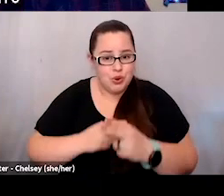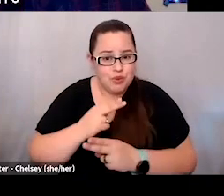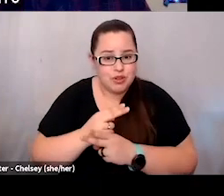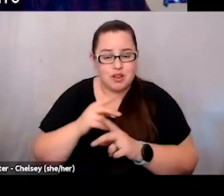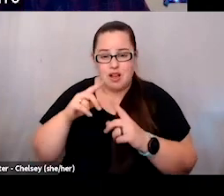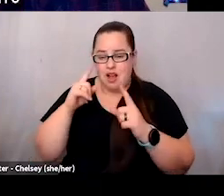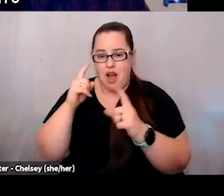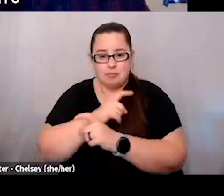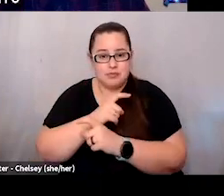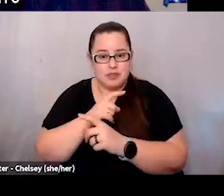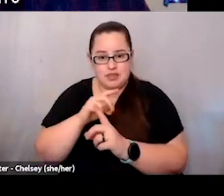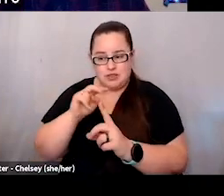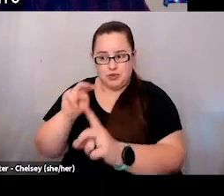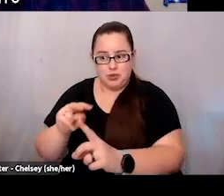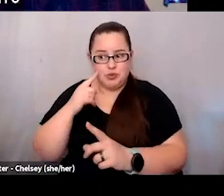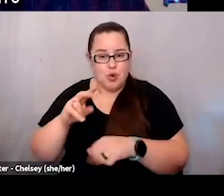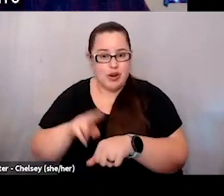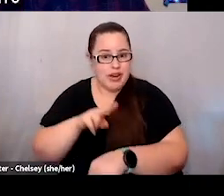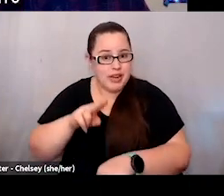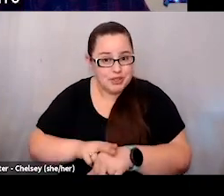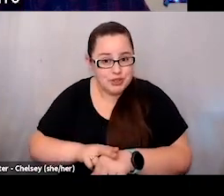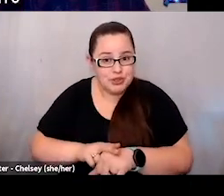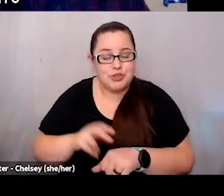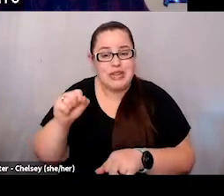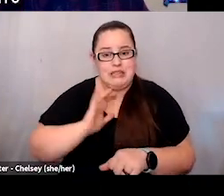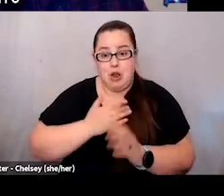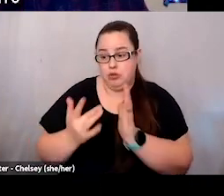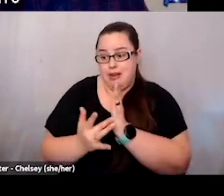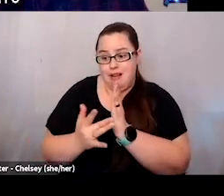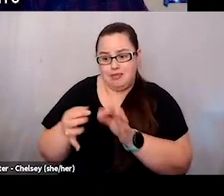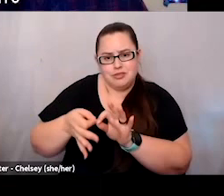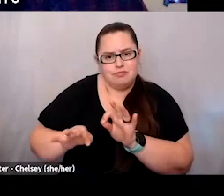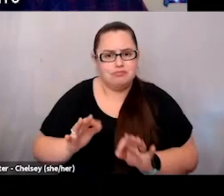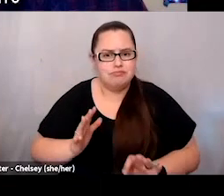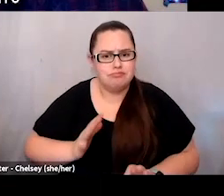nature. And just because we had very simple technology didn't mean that we didn't have a